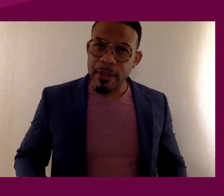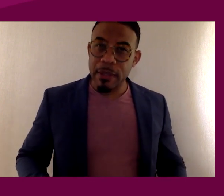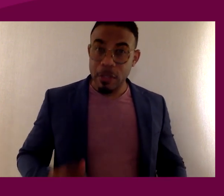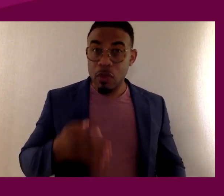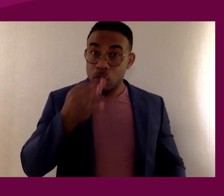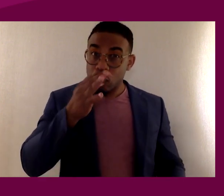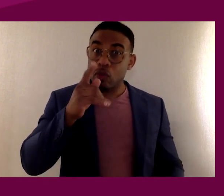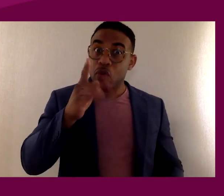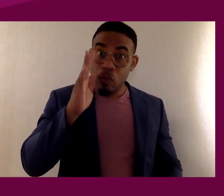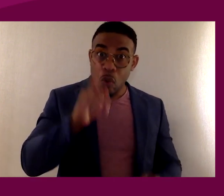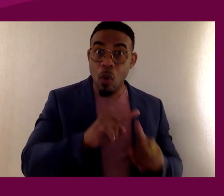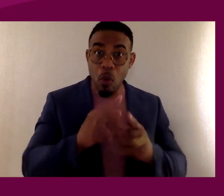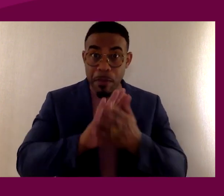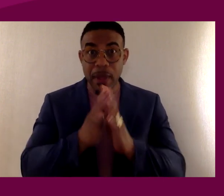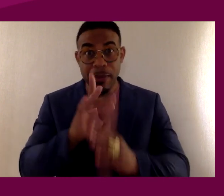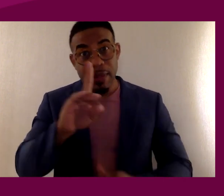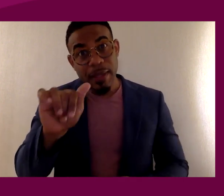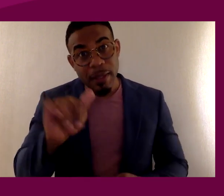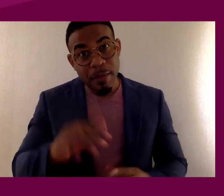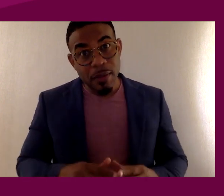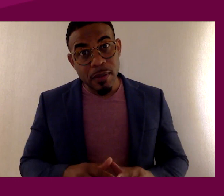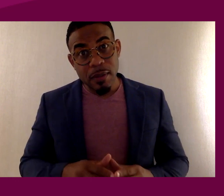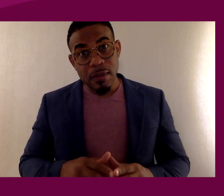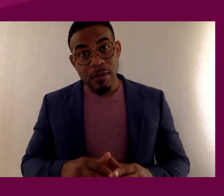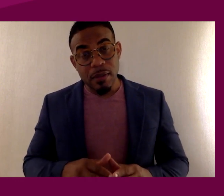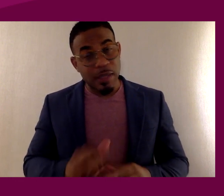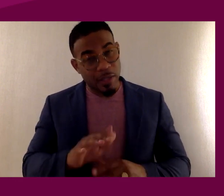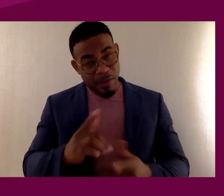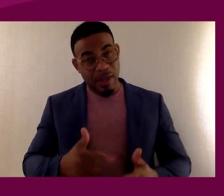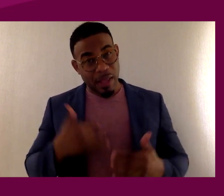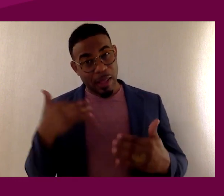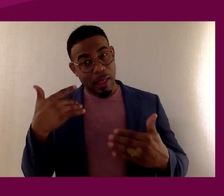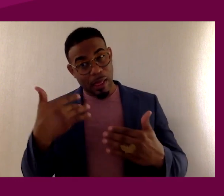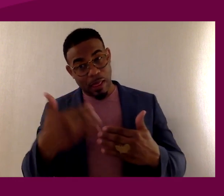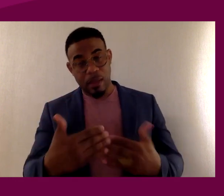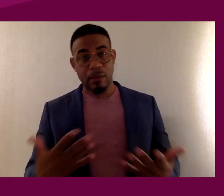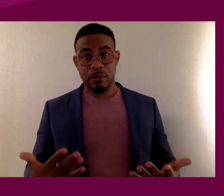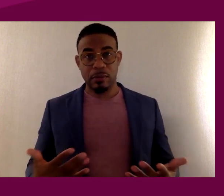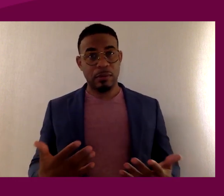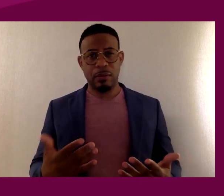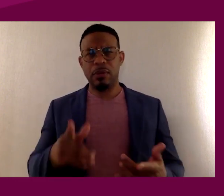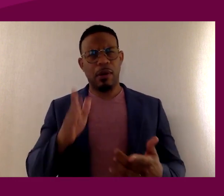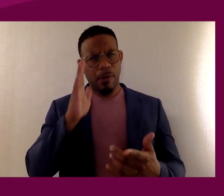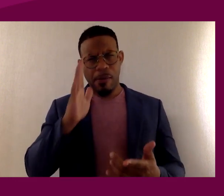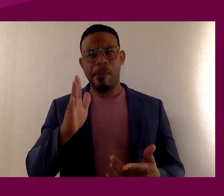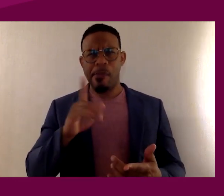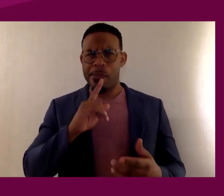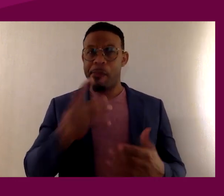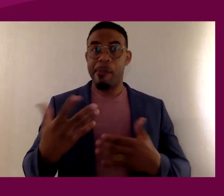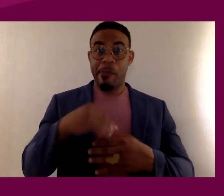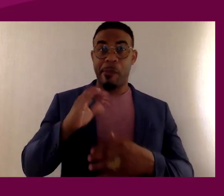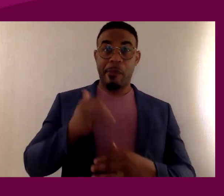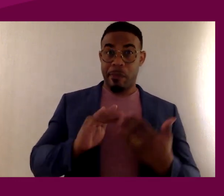you that are able-bodied, eventually you will also become disabled in your life some time,